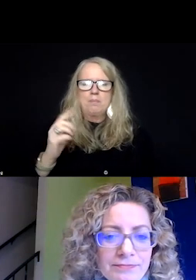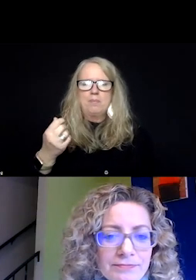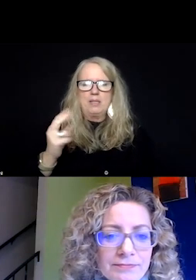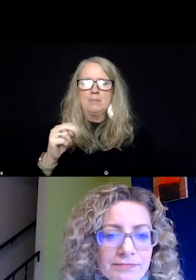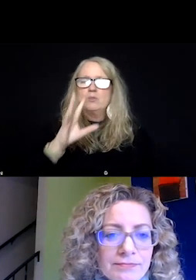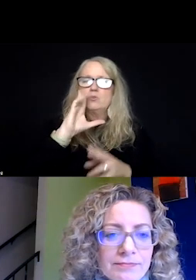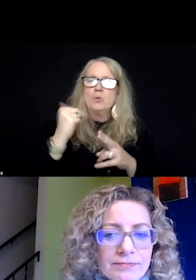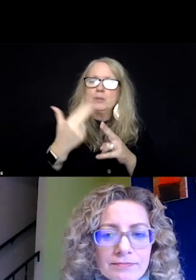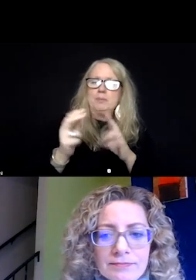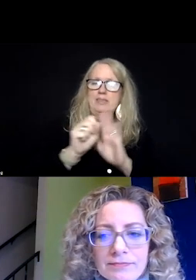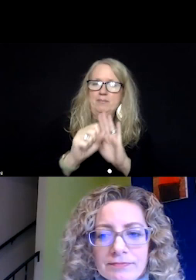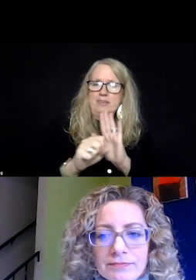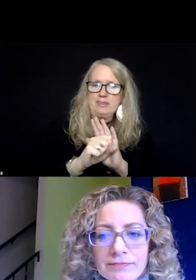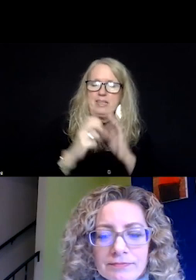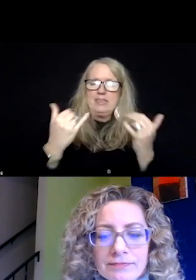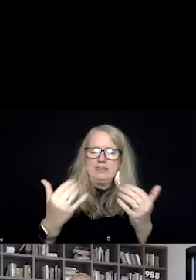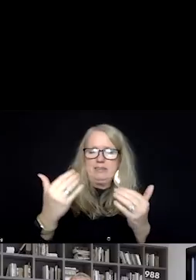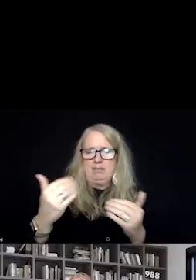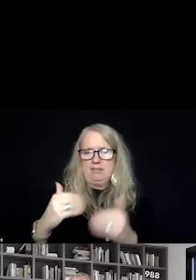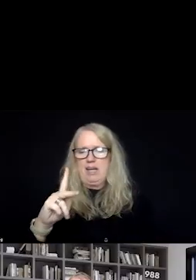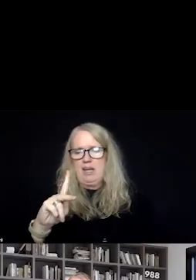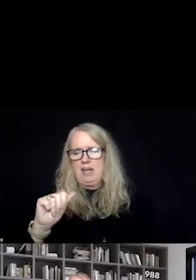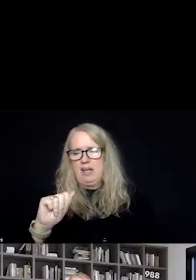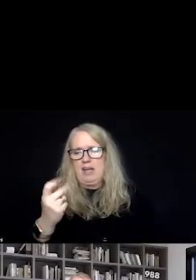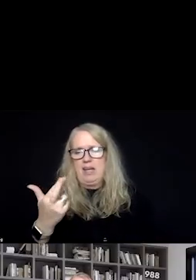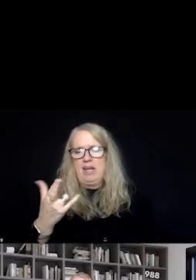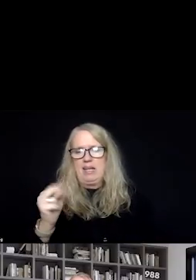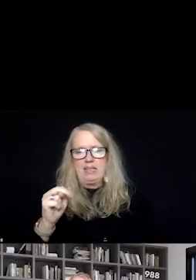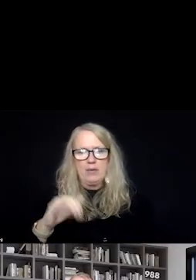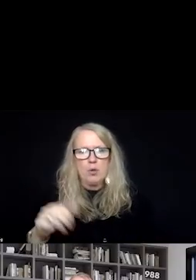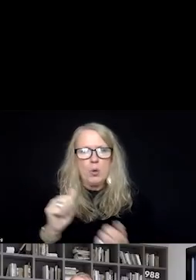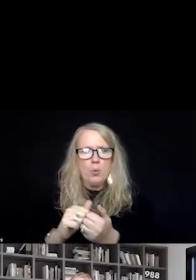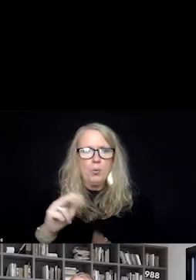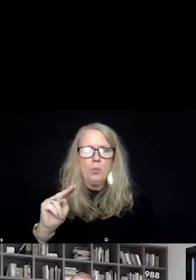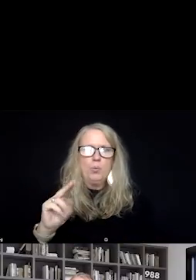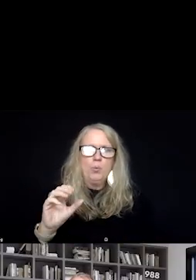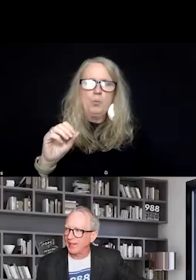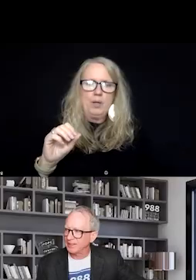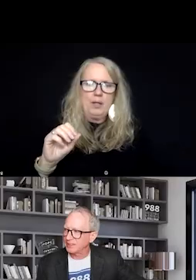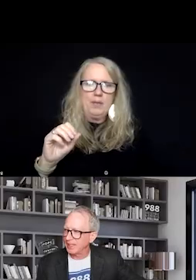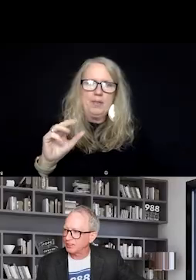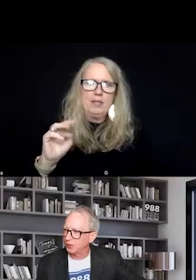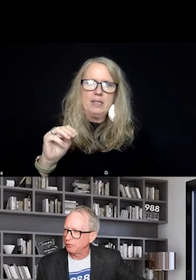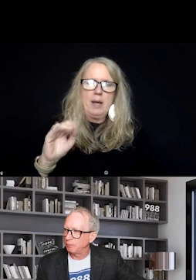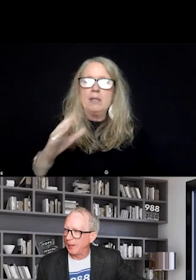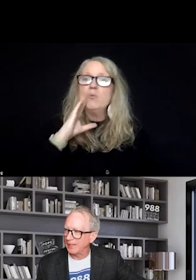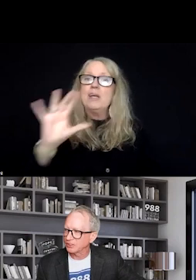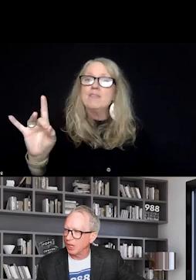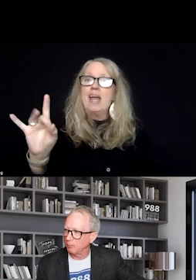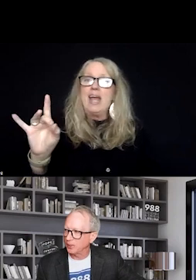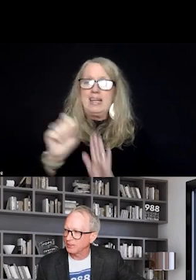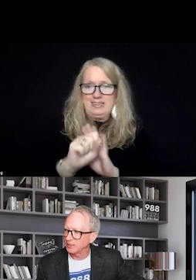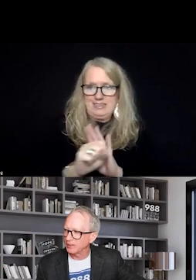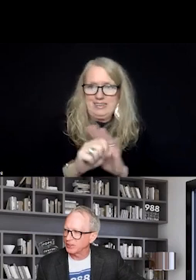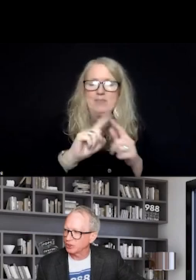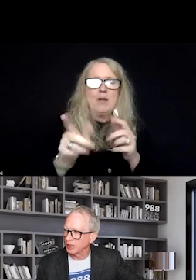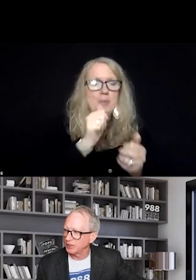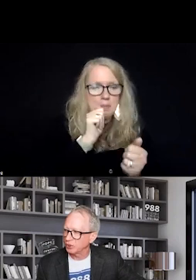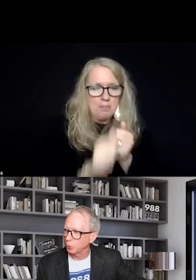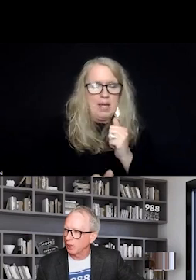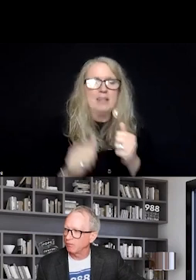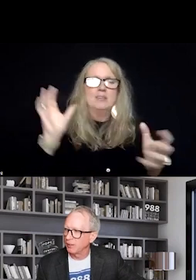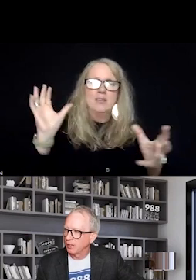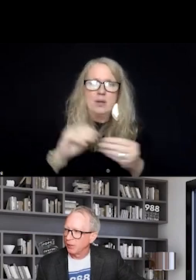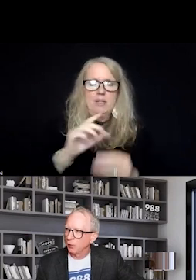STATES, LET'S GO TO KATHERINE GILLY WITH NAMI. WE HAVE STATES